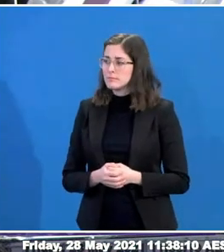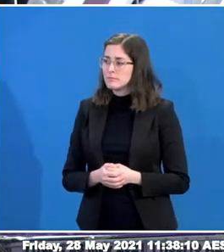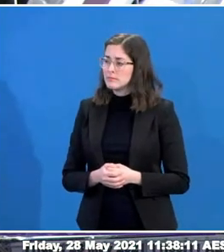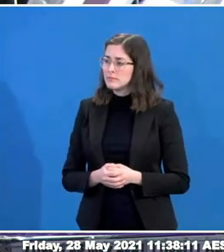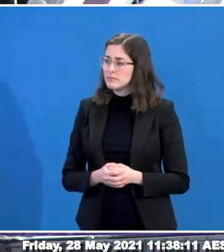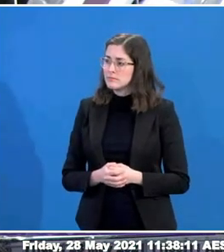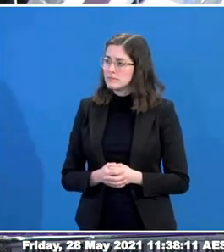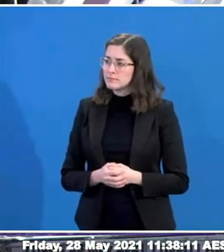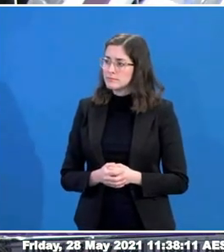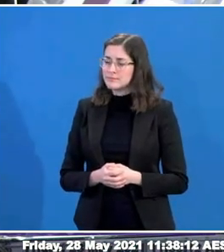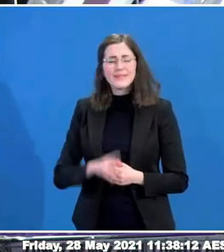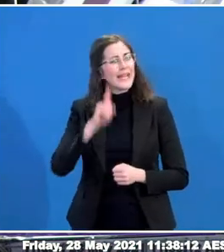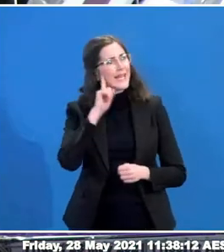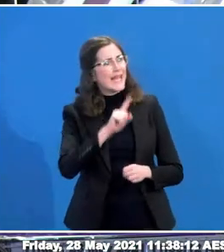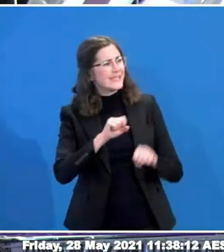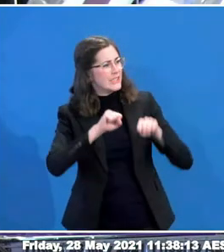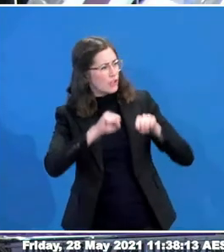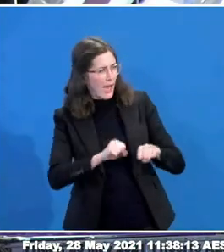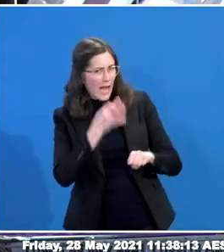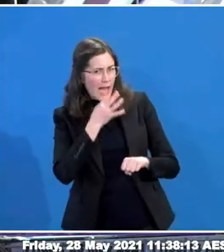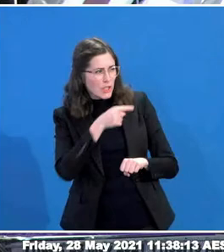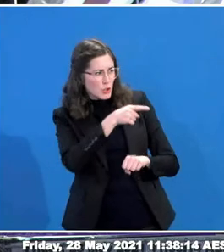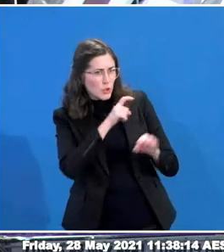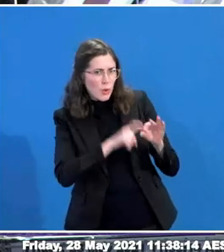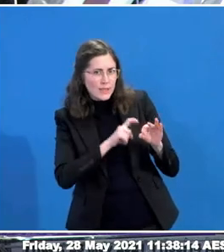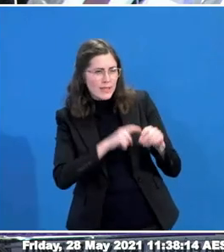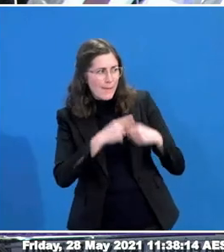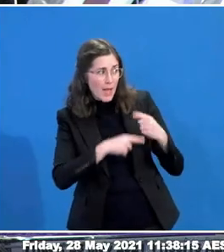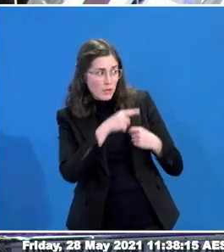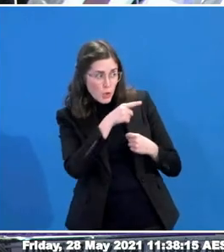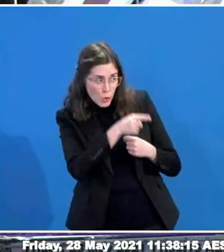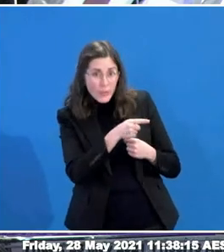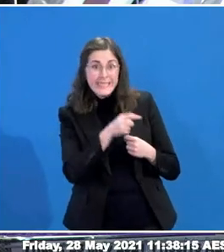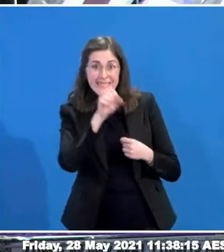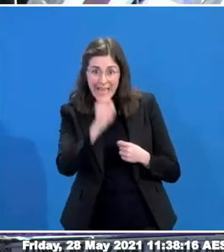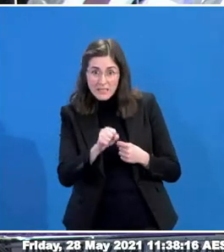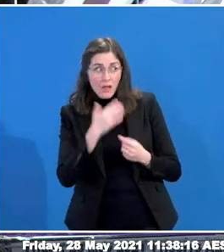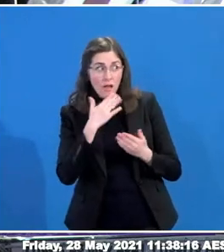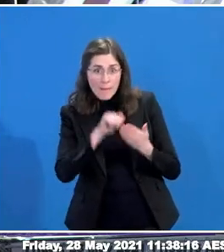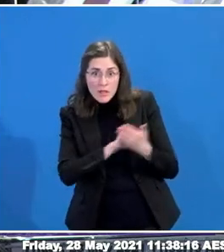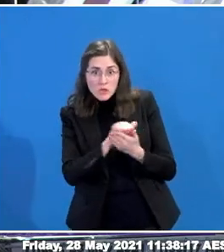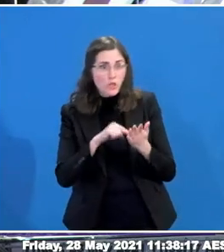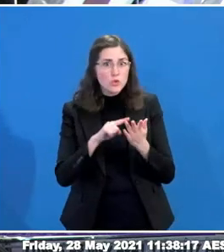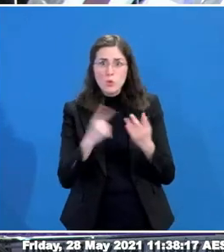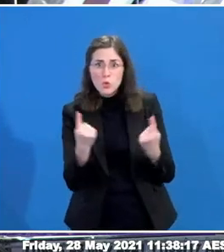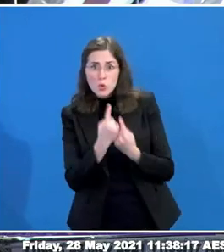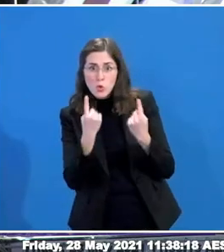The Chair asked you yesterday afternoon about the apology that you've made in your statement. Yes.